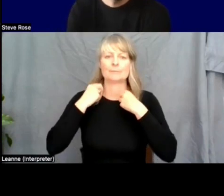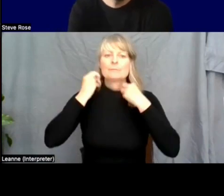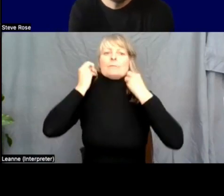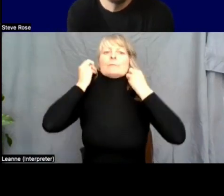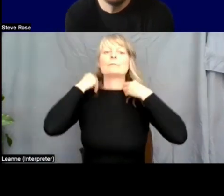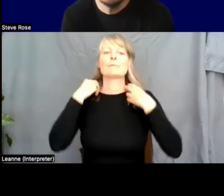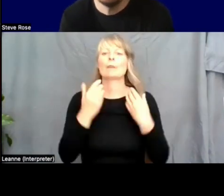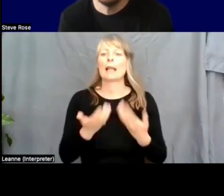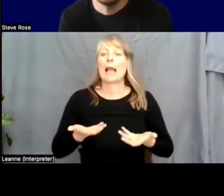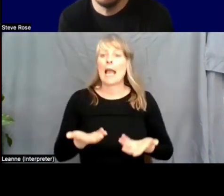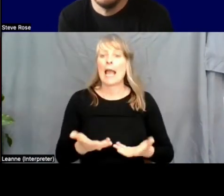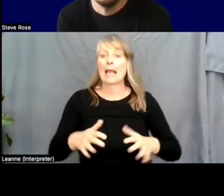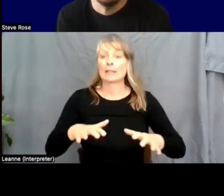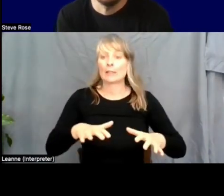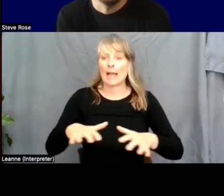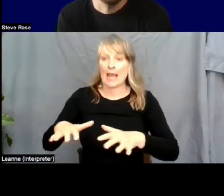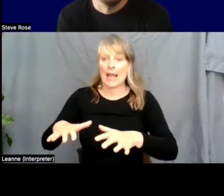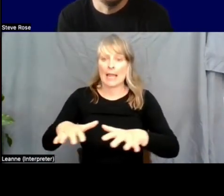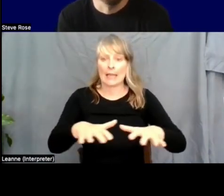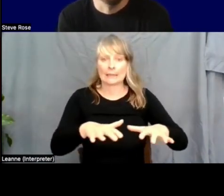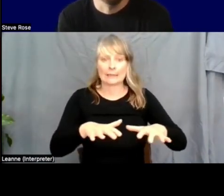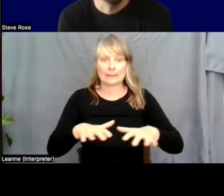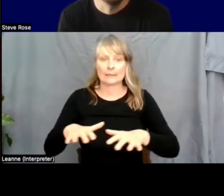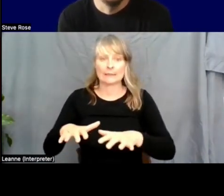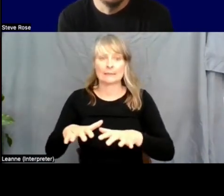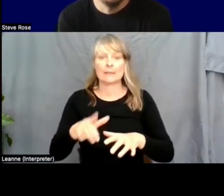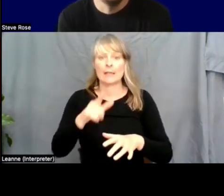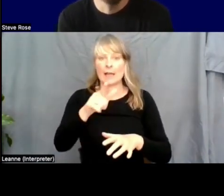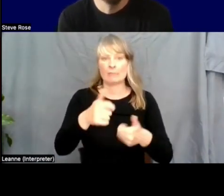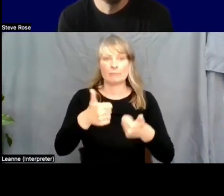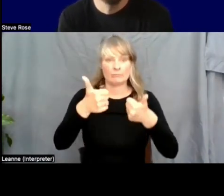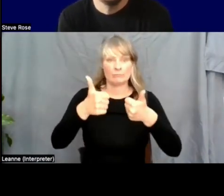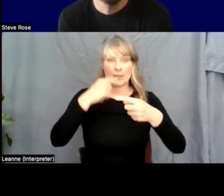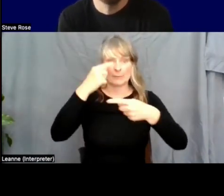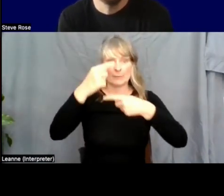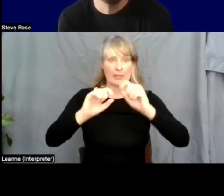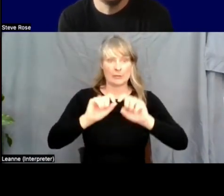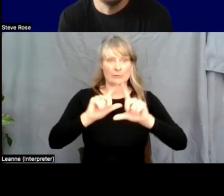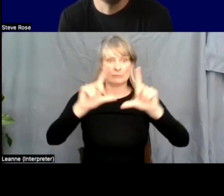Barbara Miles has explained this very clearly for us, and it involves the partner placing their hands